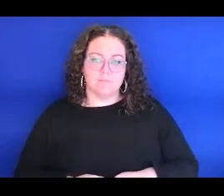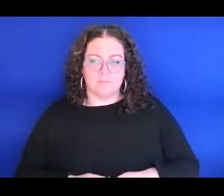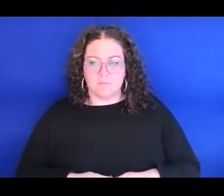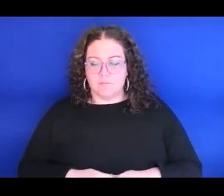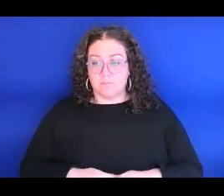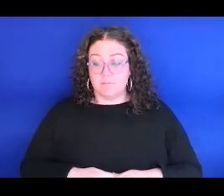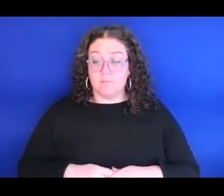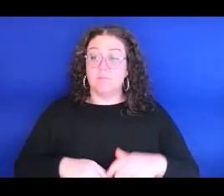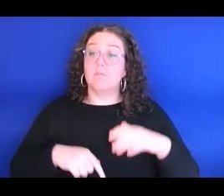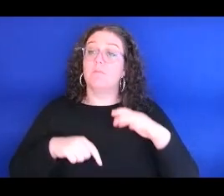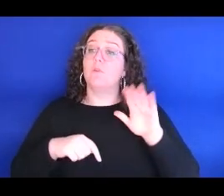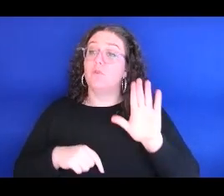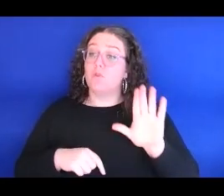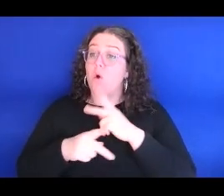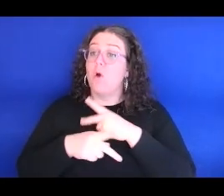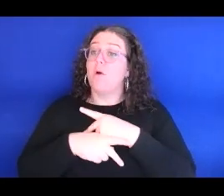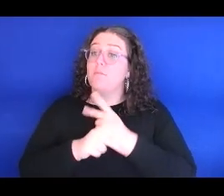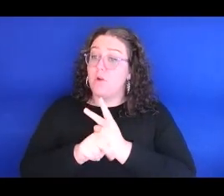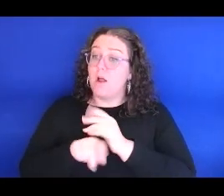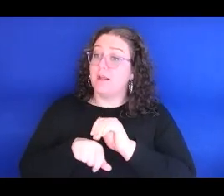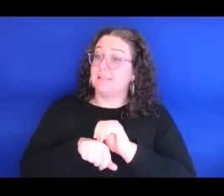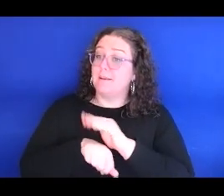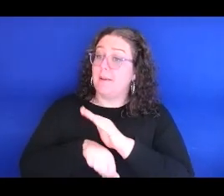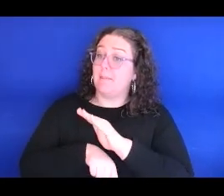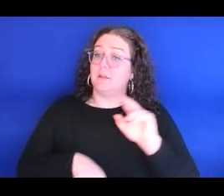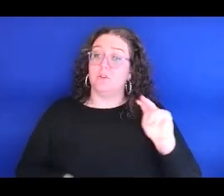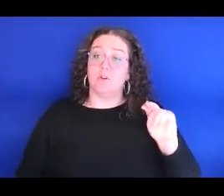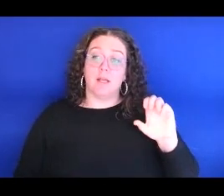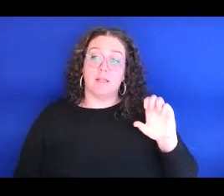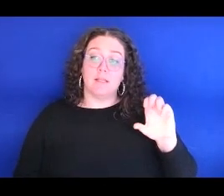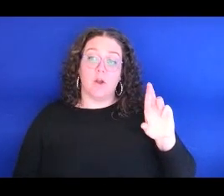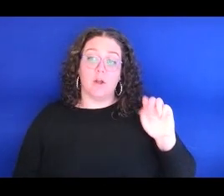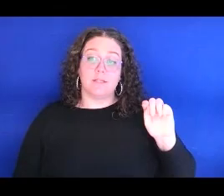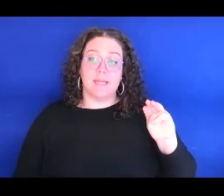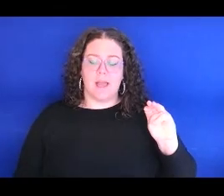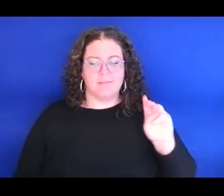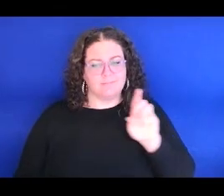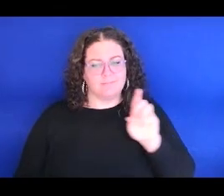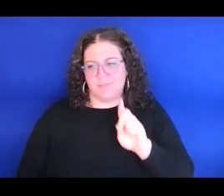Submitting your product to the NCRTM is a straightforward process and it’s